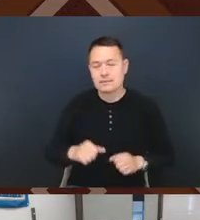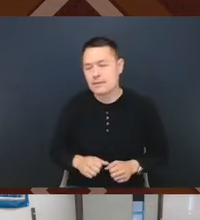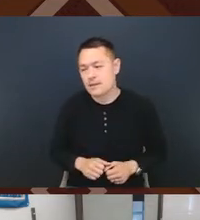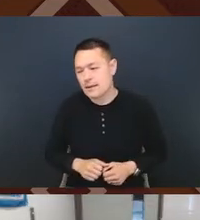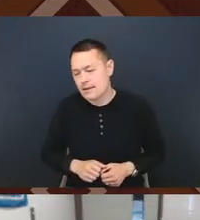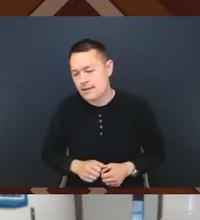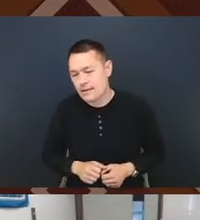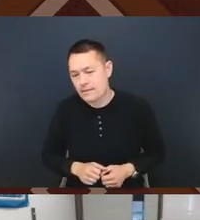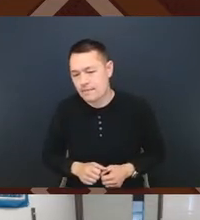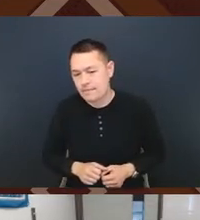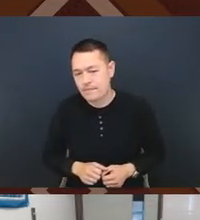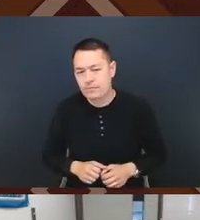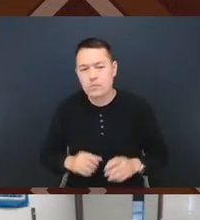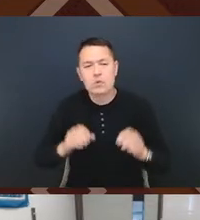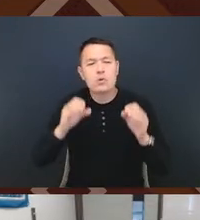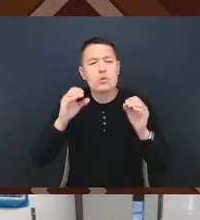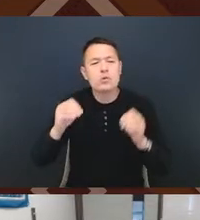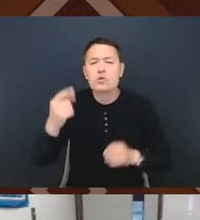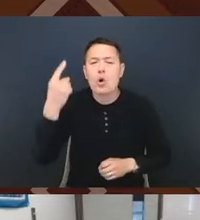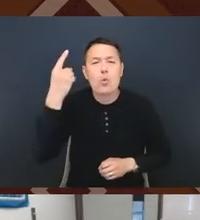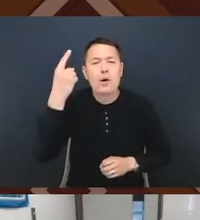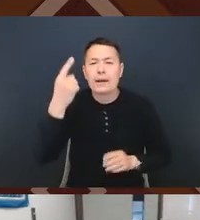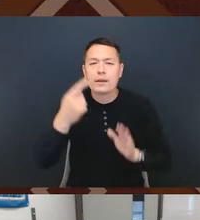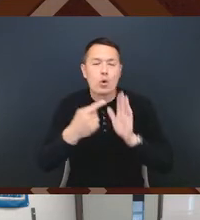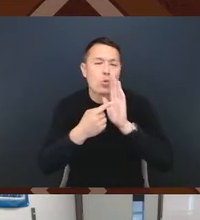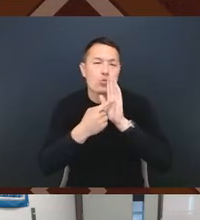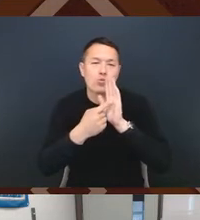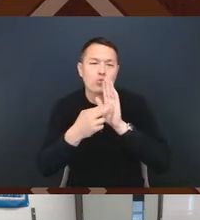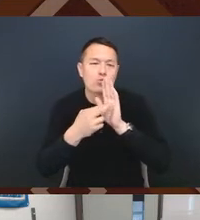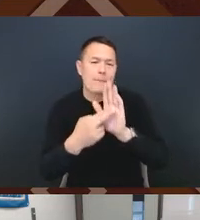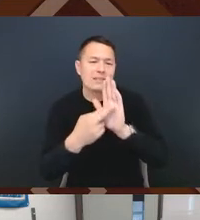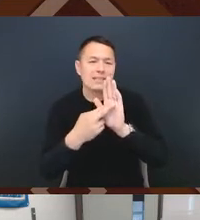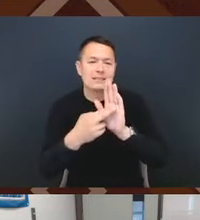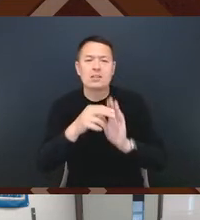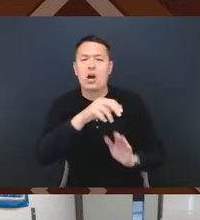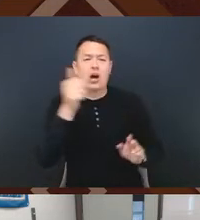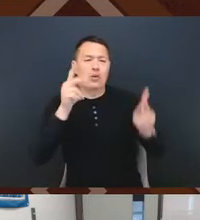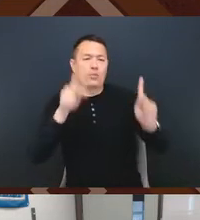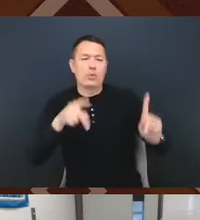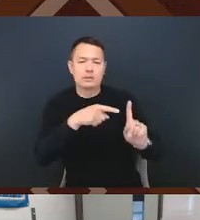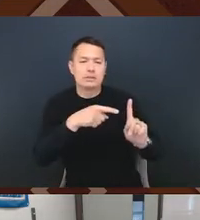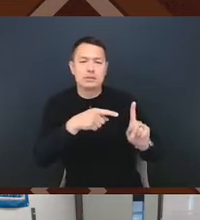nobody represents anybody else. You only represent themselves.